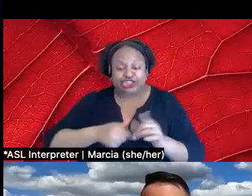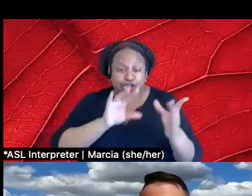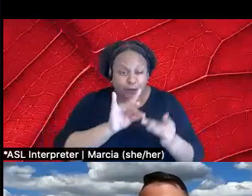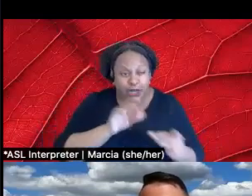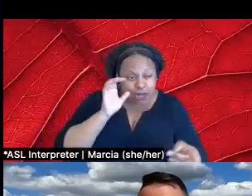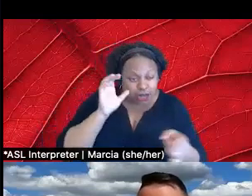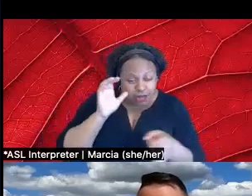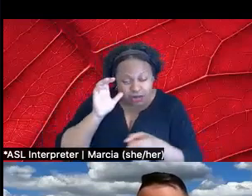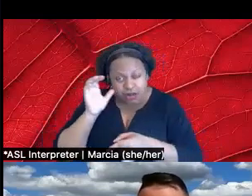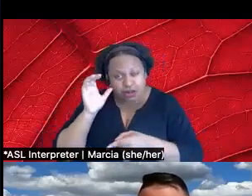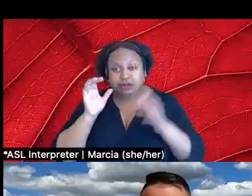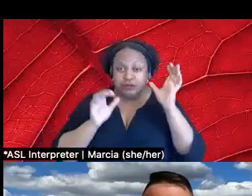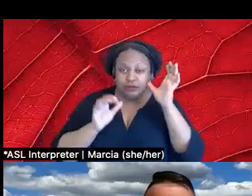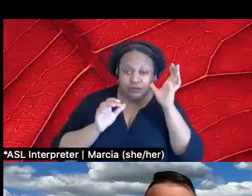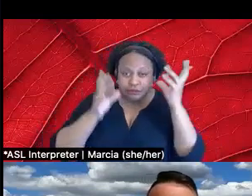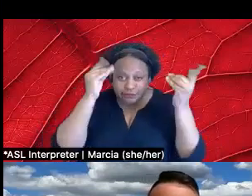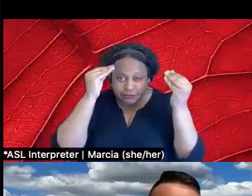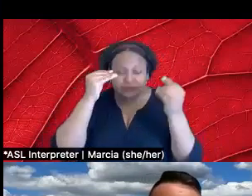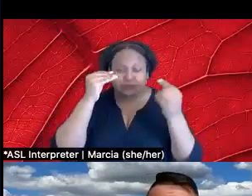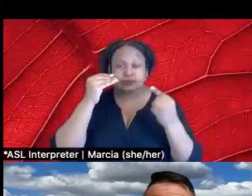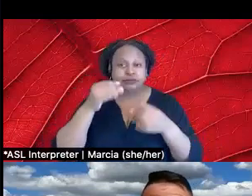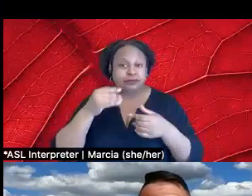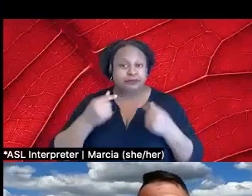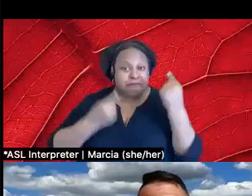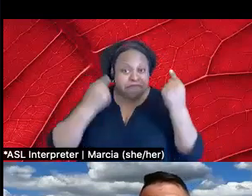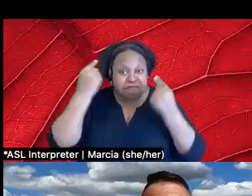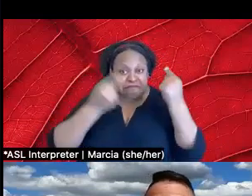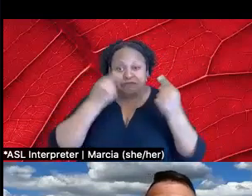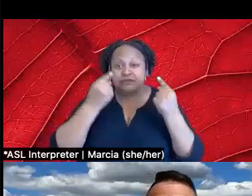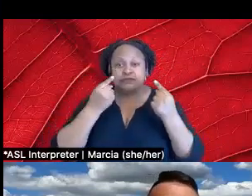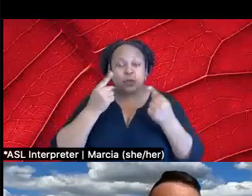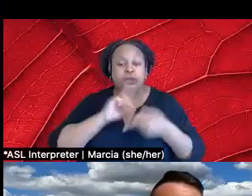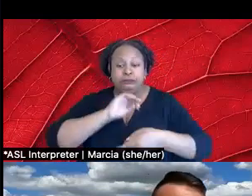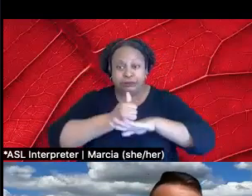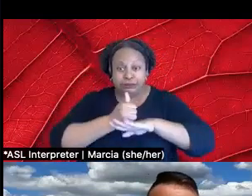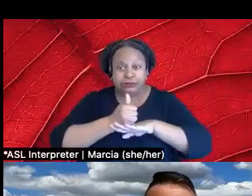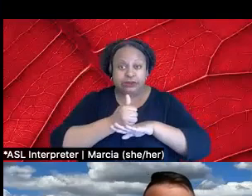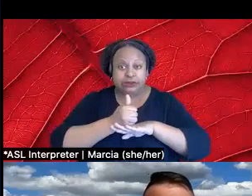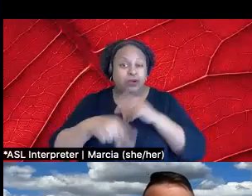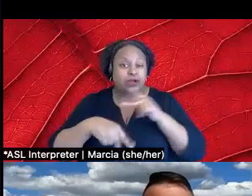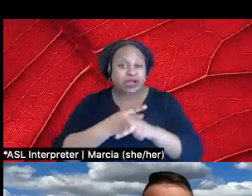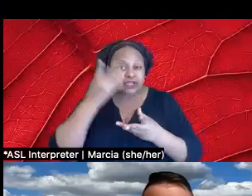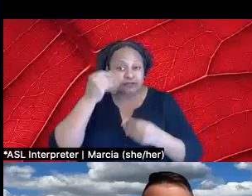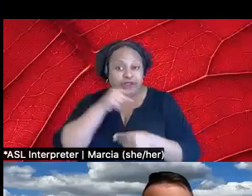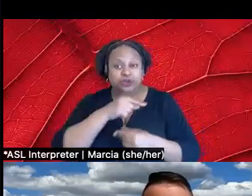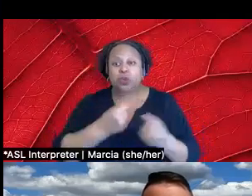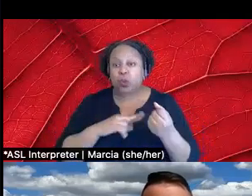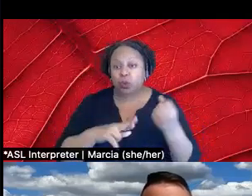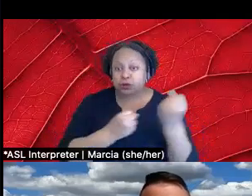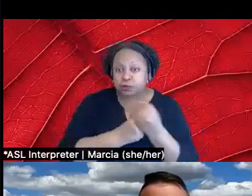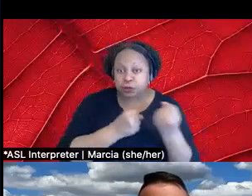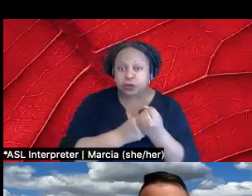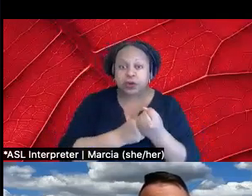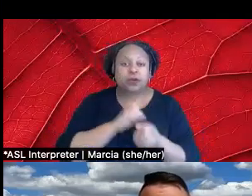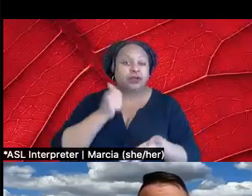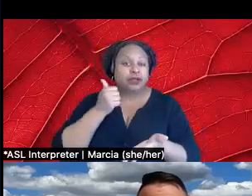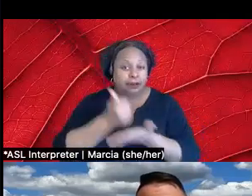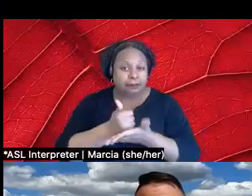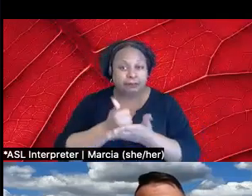it and consider how we could implement what you are considering to be the type of information or supports that would make your work better and stronger.